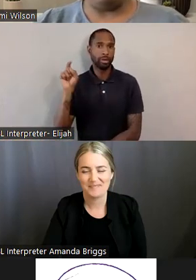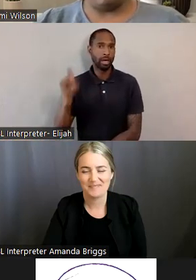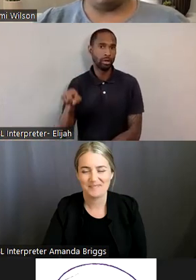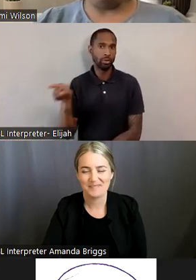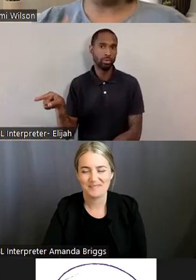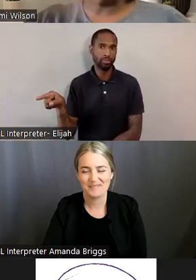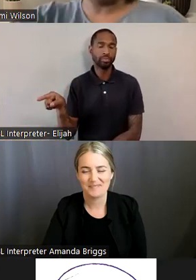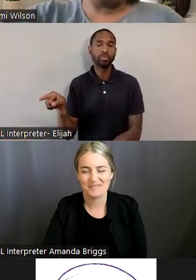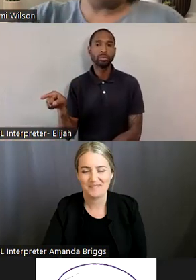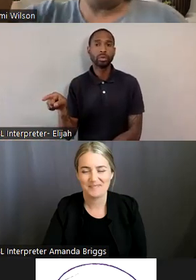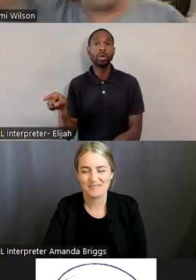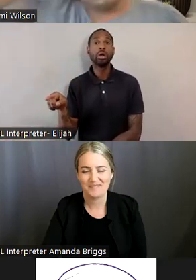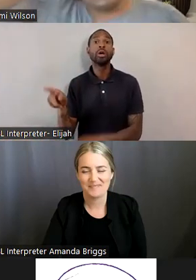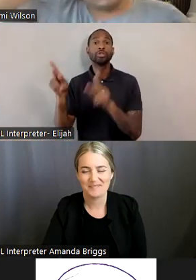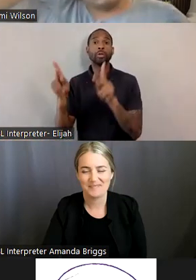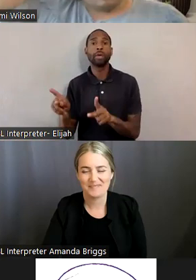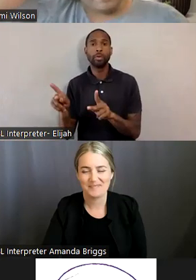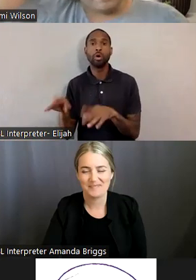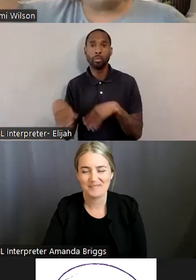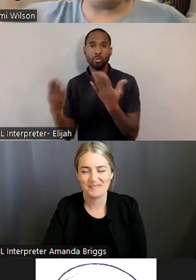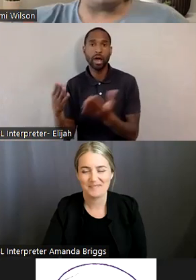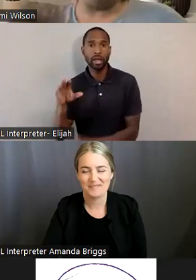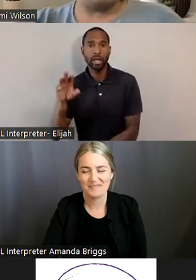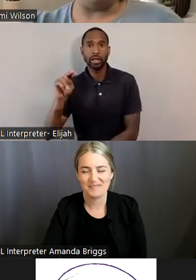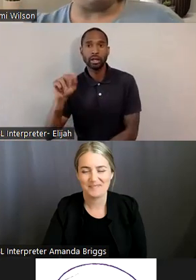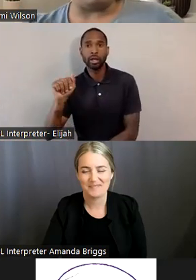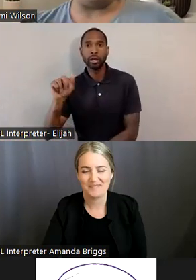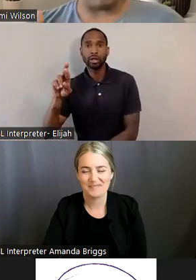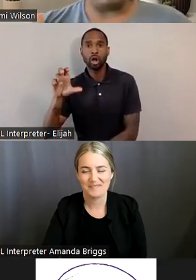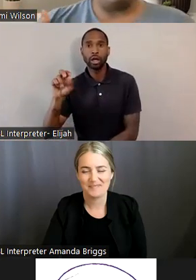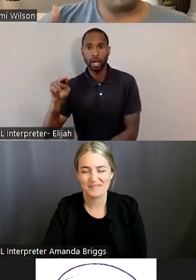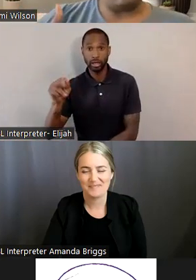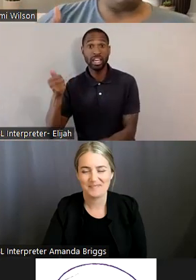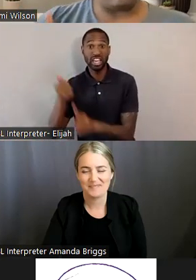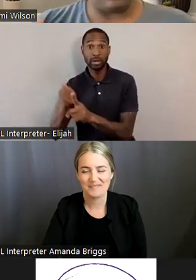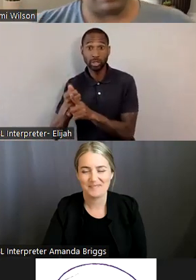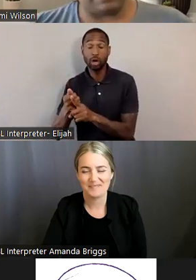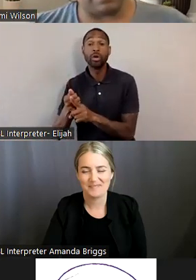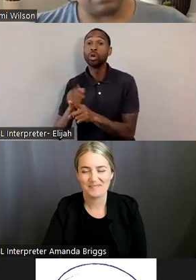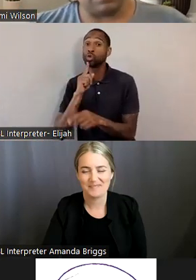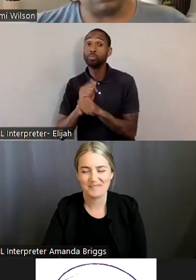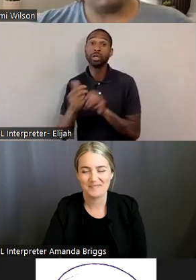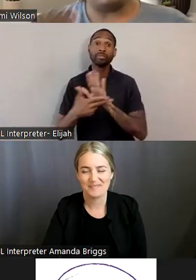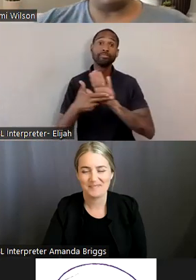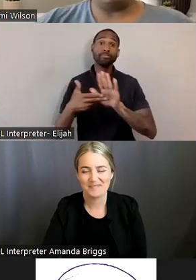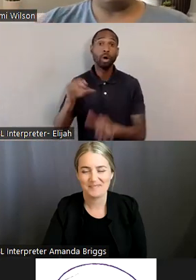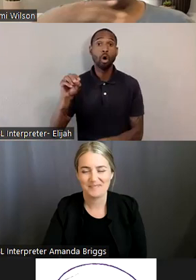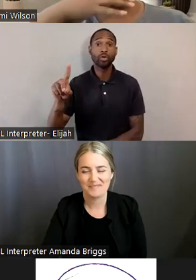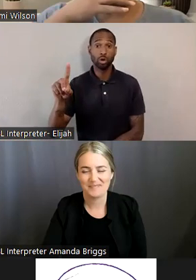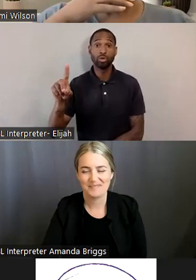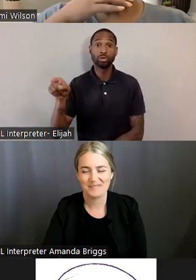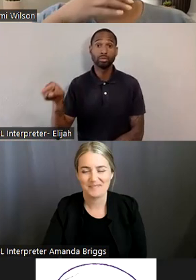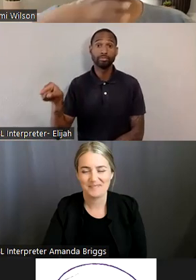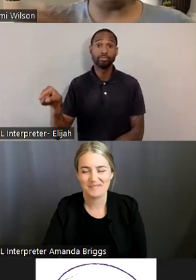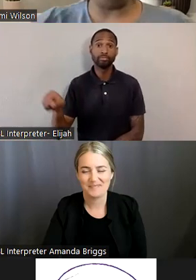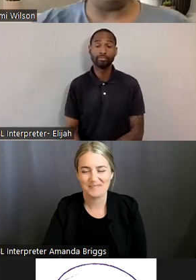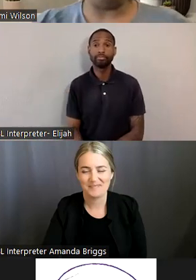him, and they ended up administering the narcan. But he was actively overdosing. So that's just